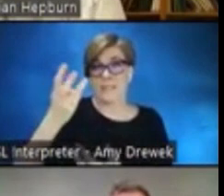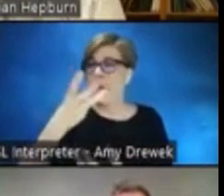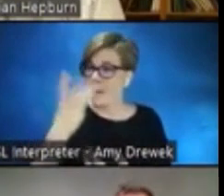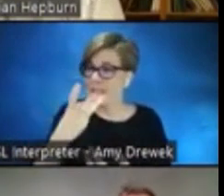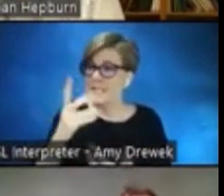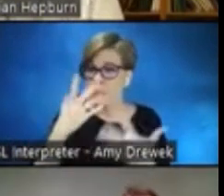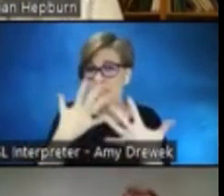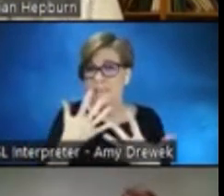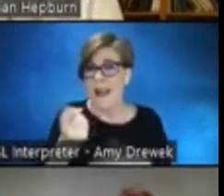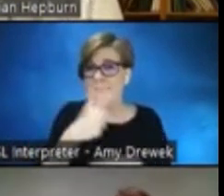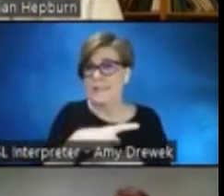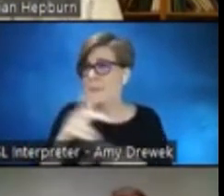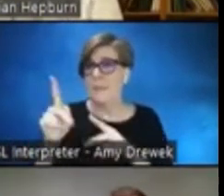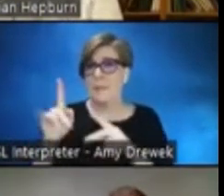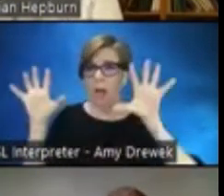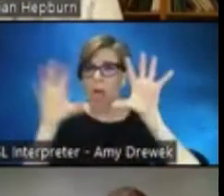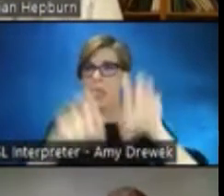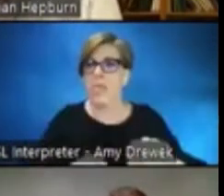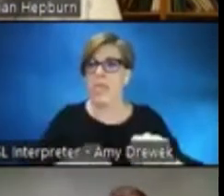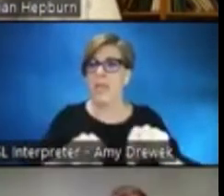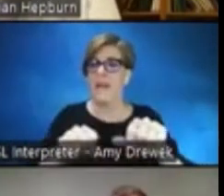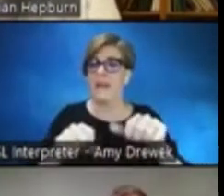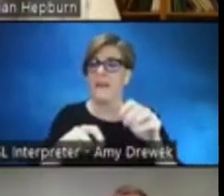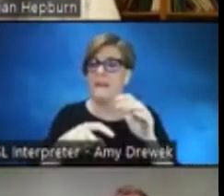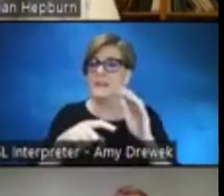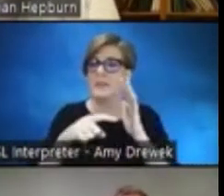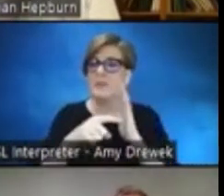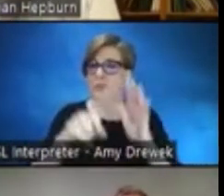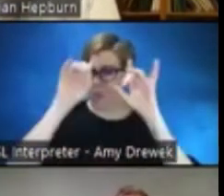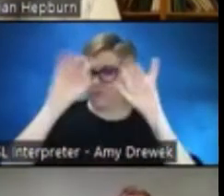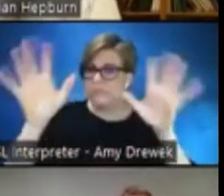EVERYTHING POSSIBLE TO GET THE JAM UP AND RUNNING. THANK YOU.